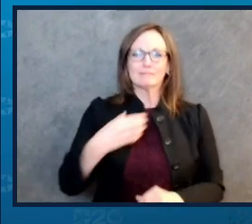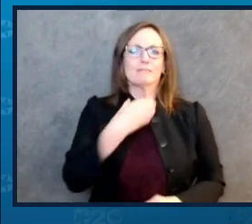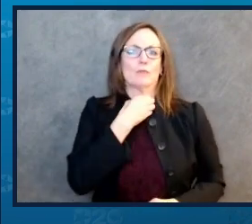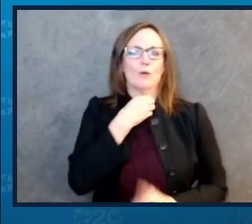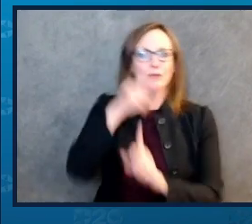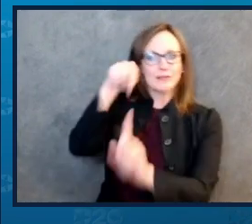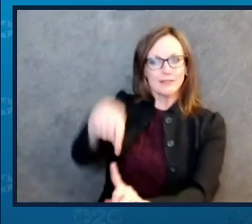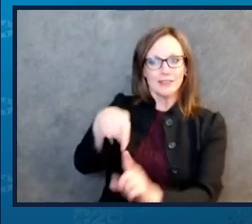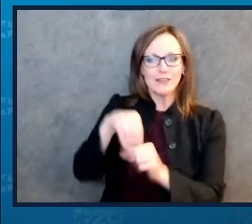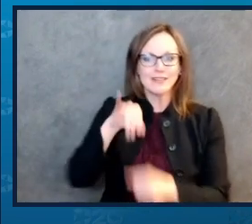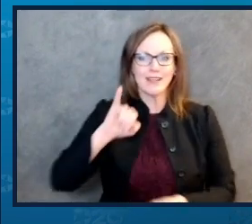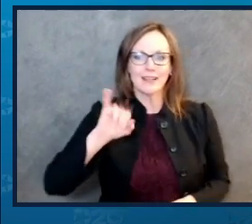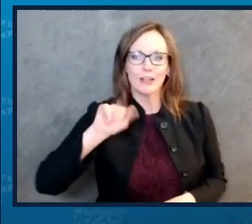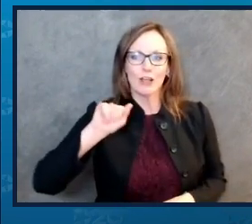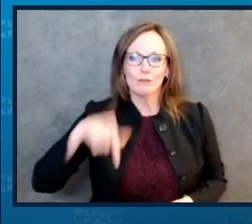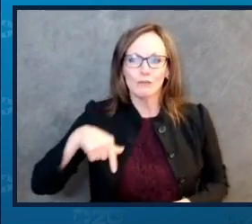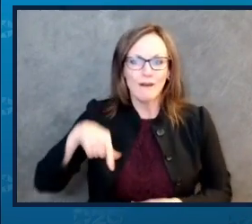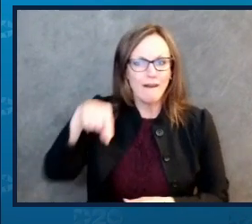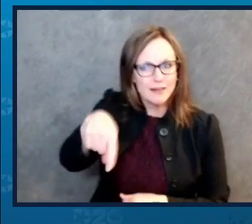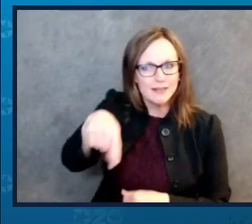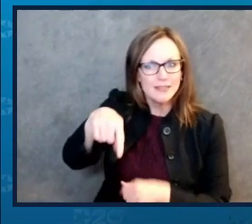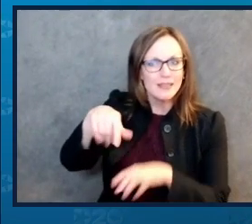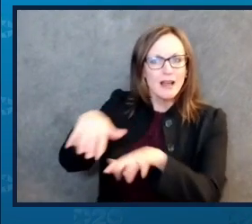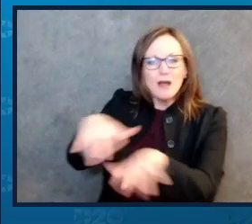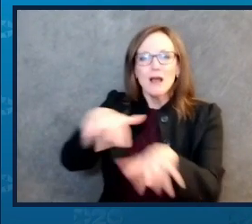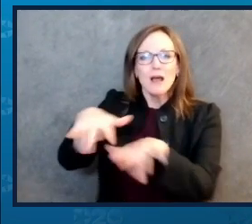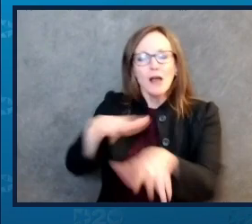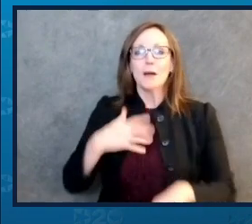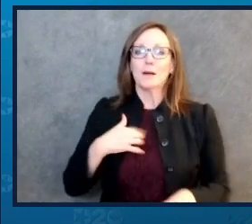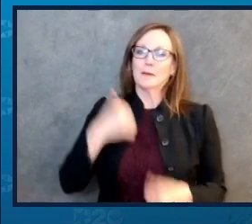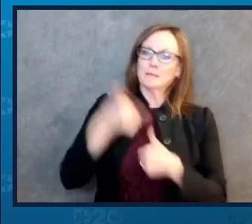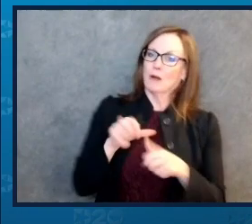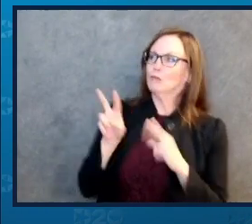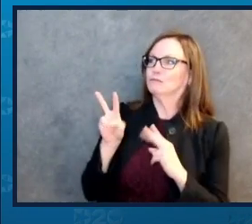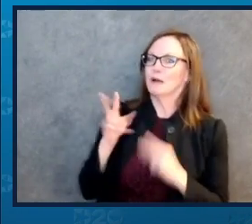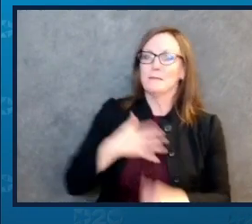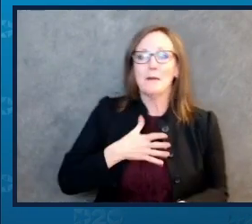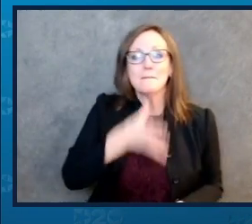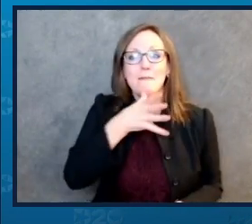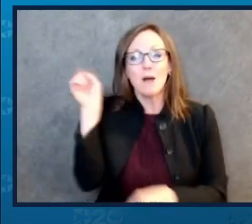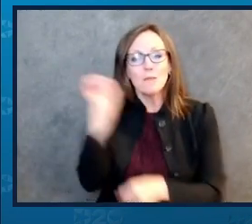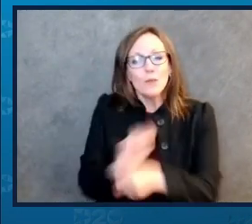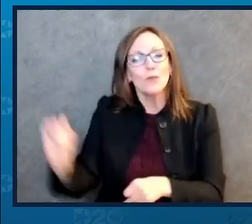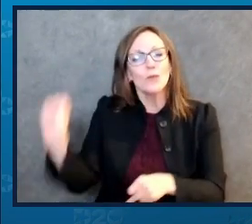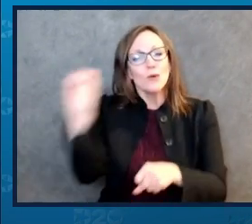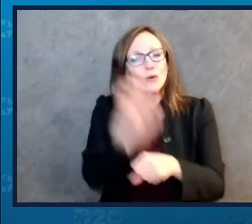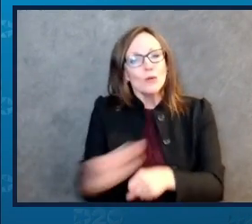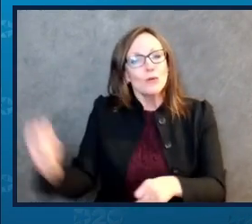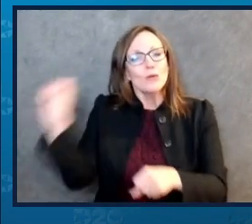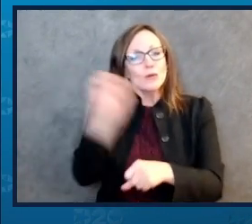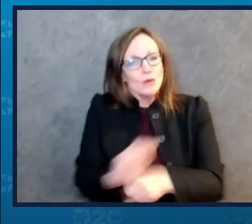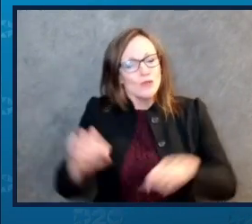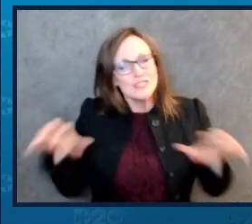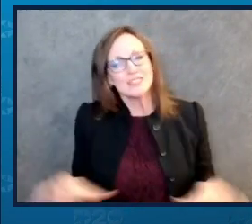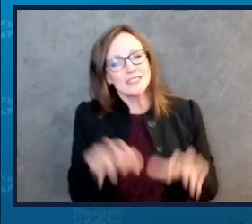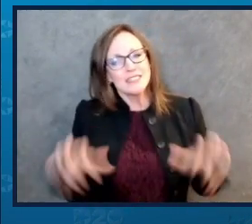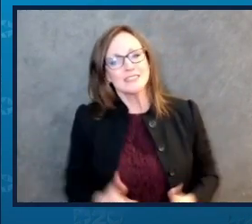TAXES, AND OBAMA ADMINISTRATION TOLD HER SHE COULD STAY.